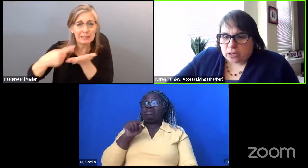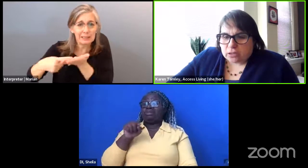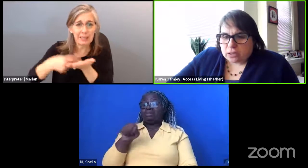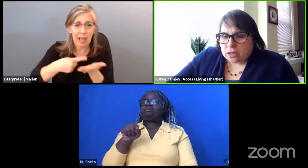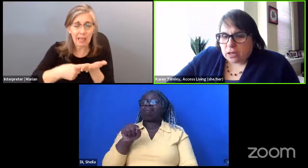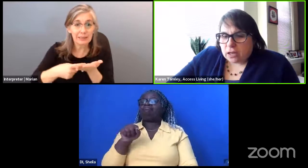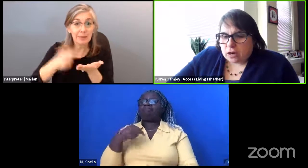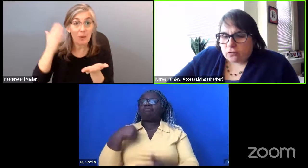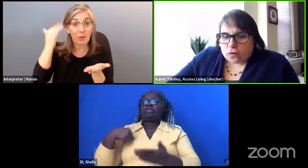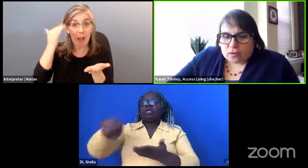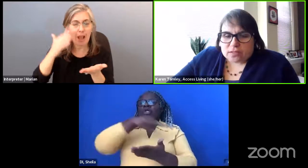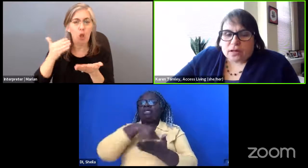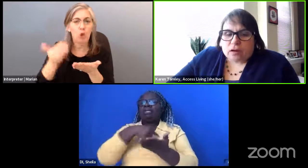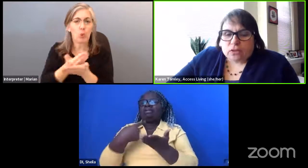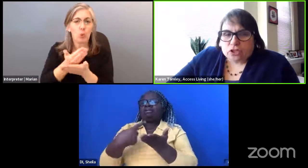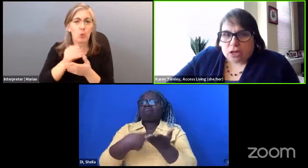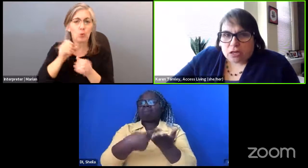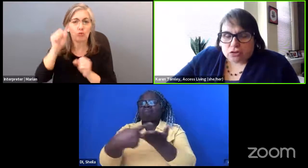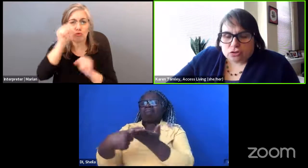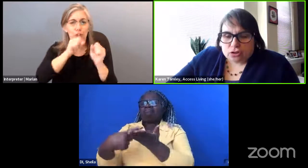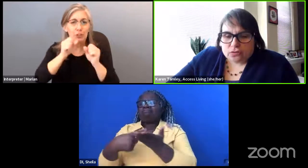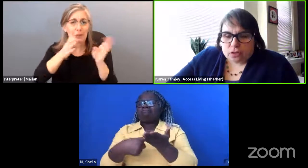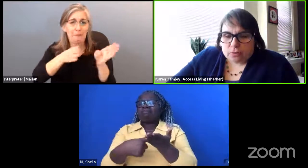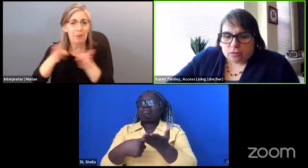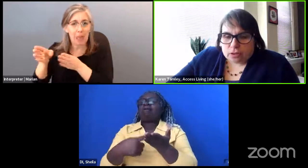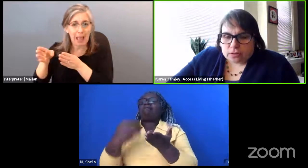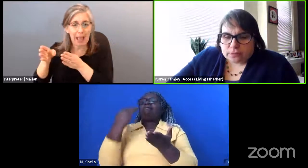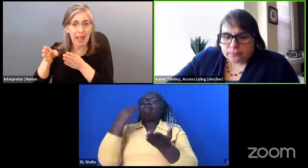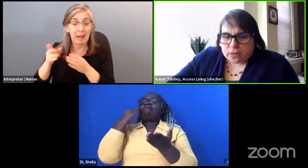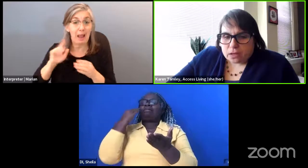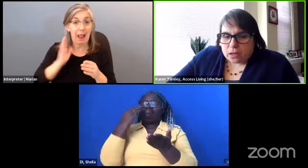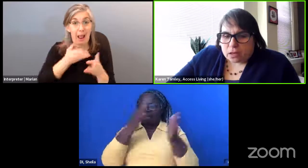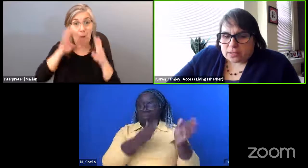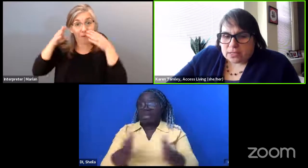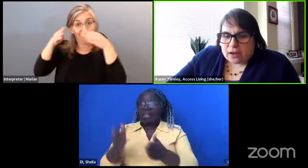plan and our focus on outreach in underserved communities.